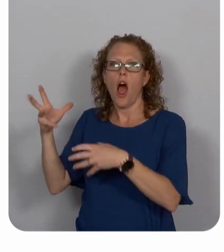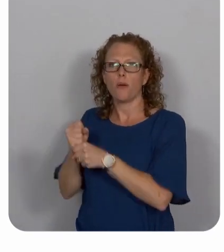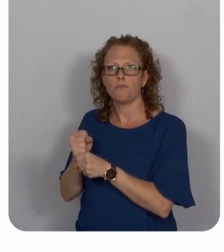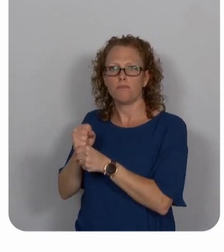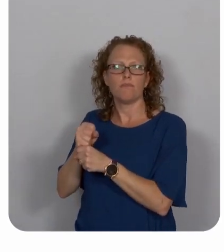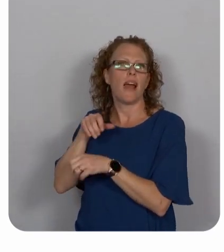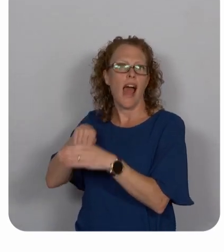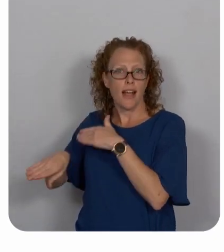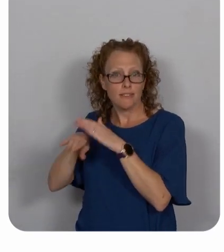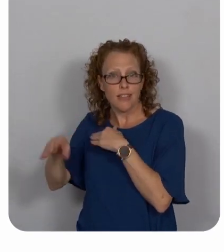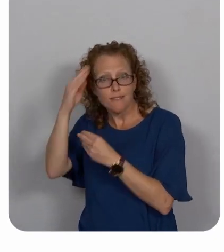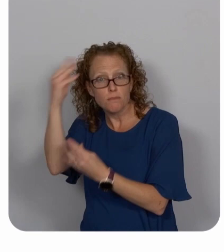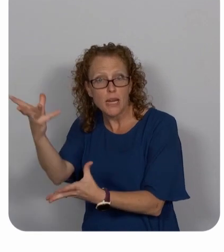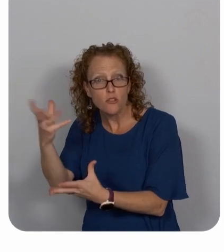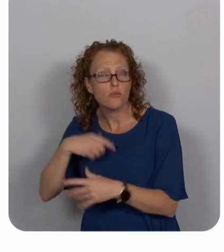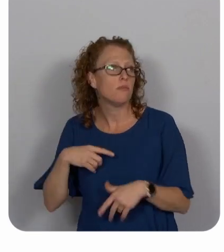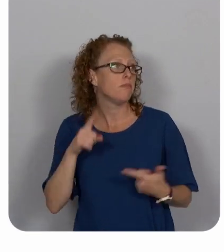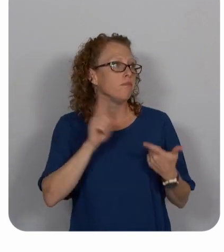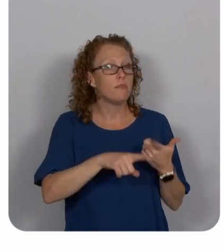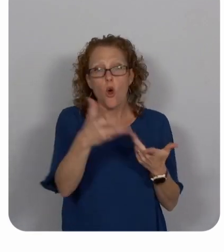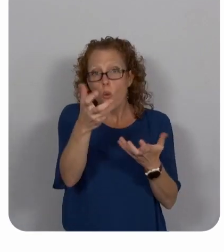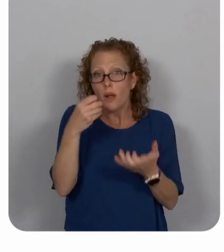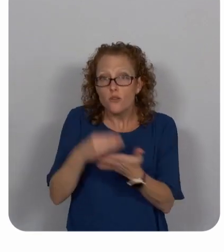To power this incredible experience,